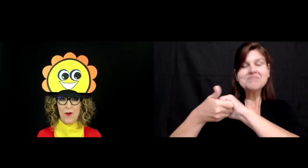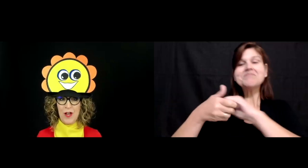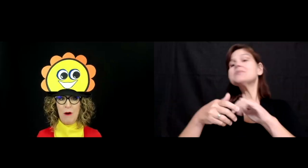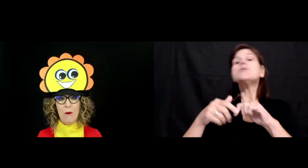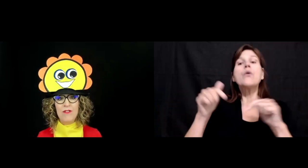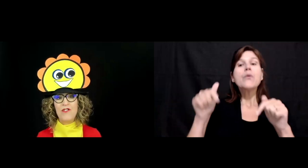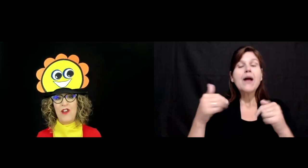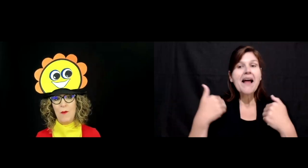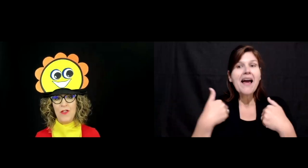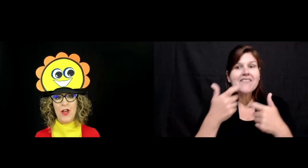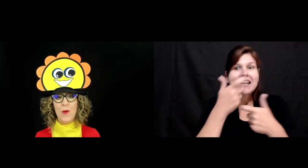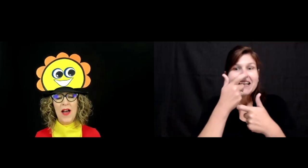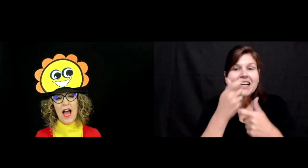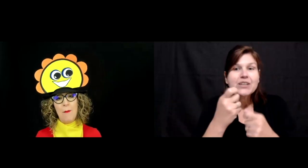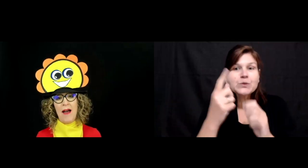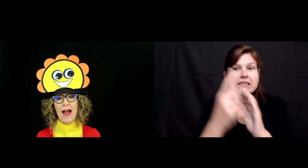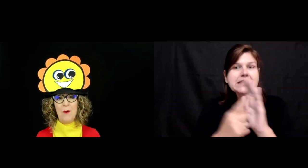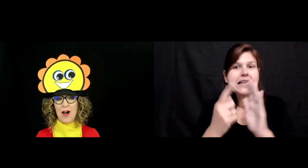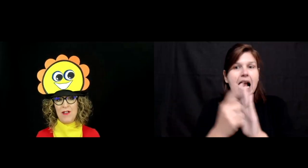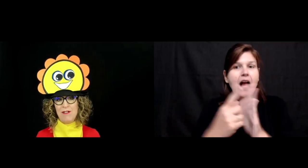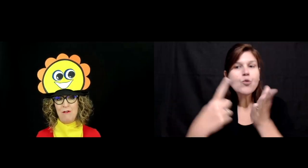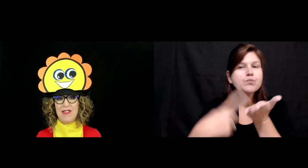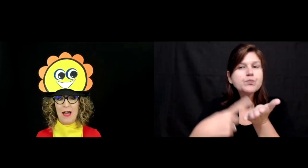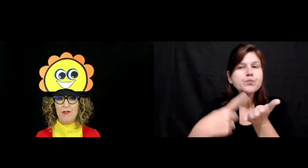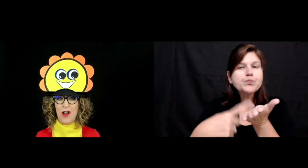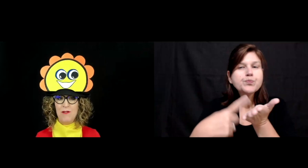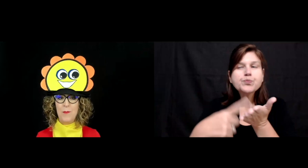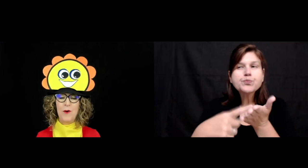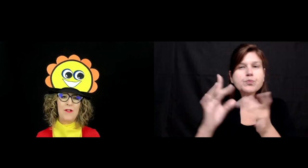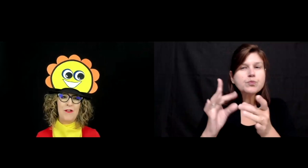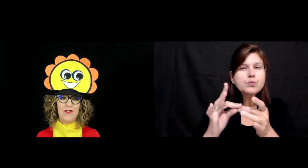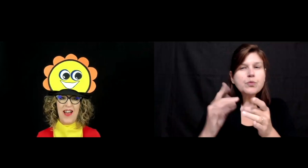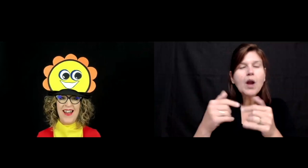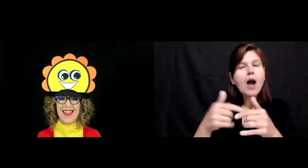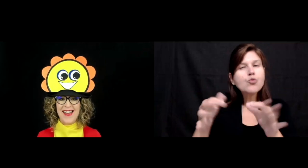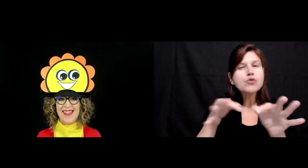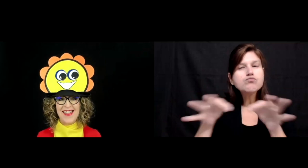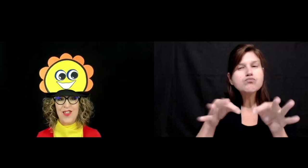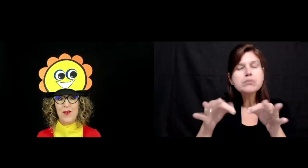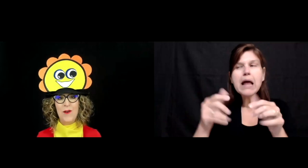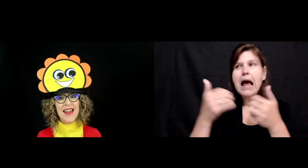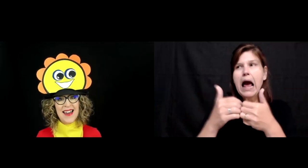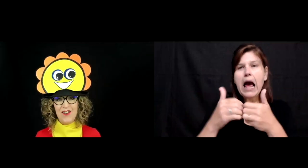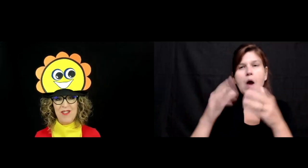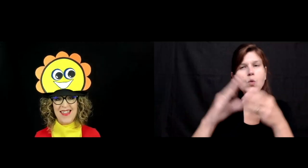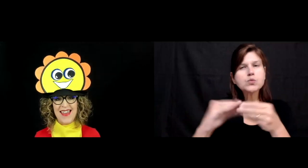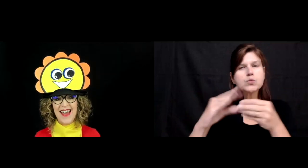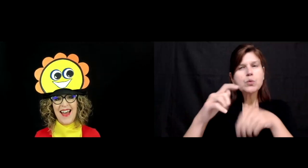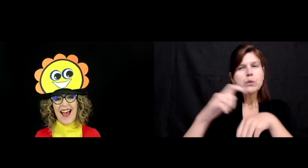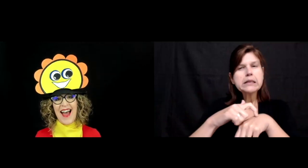where I want to share with you about how "Marvin's Story Time Show" supports your child's access to literacy.